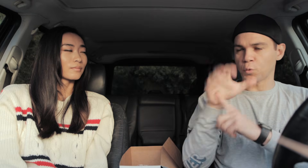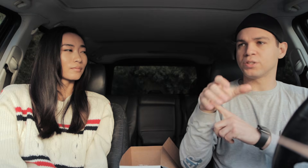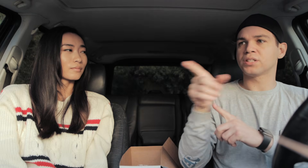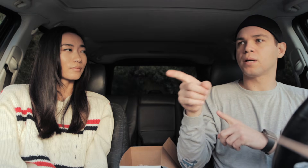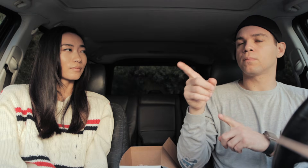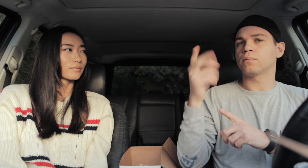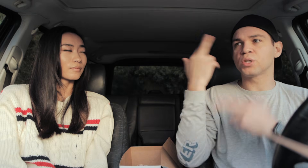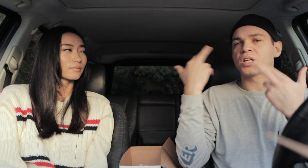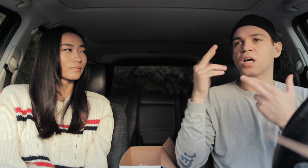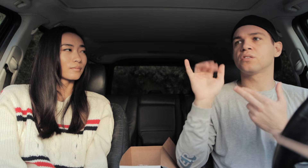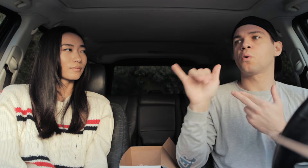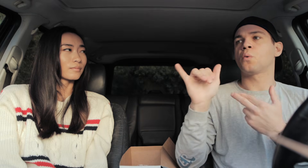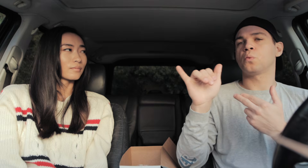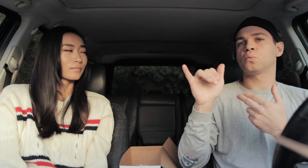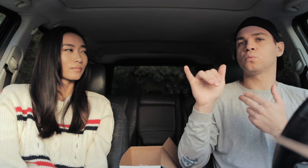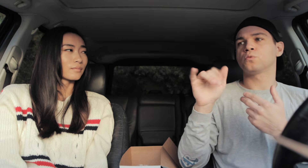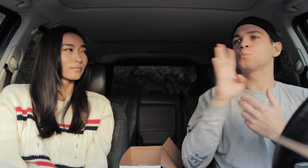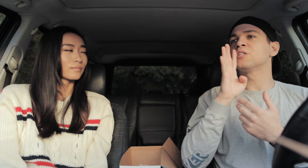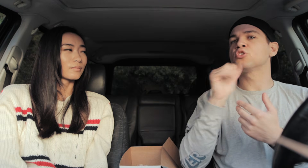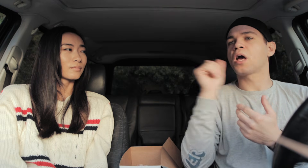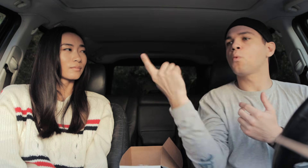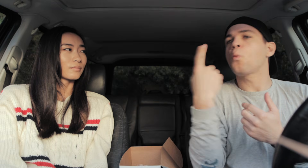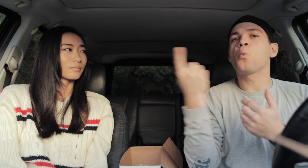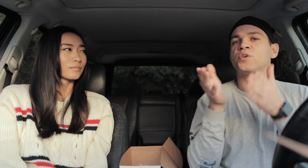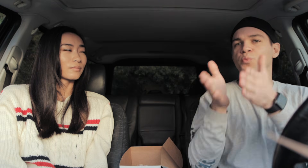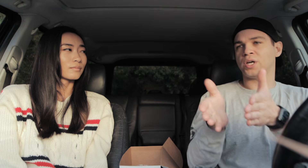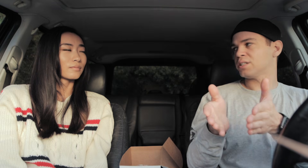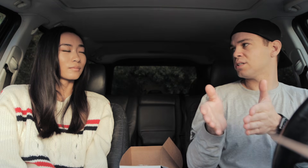it forces them to realize that speech isn't the only way